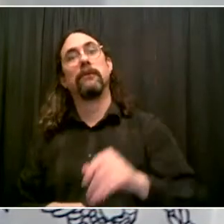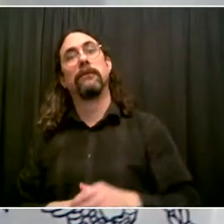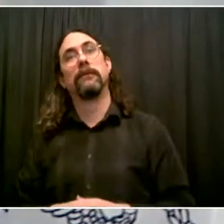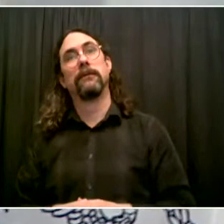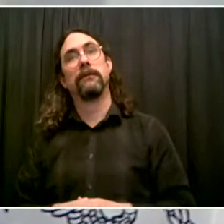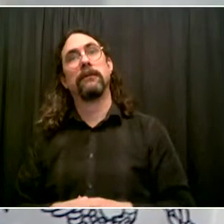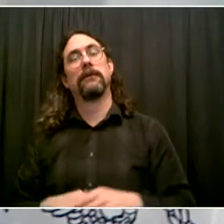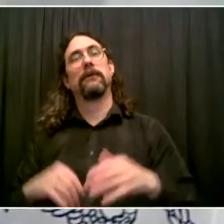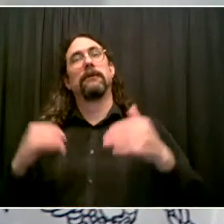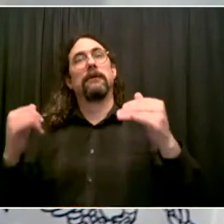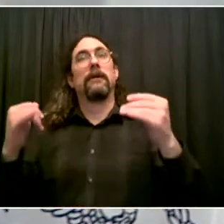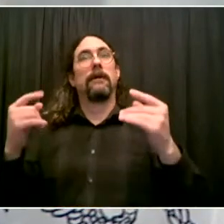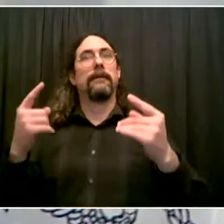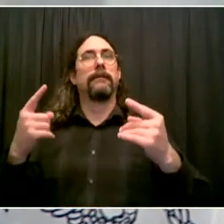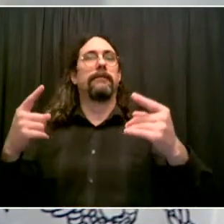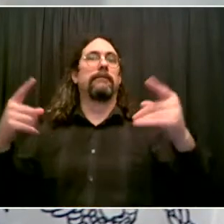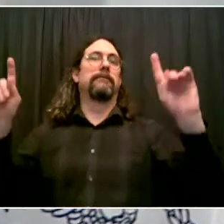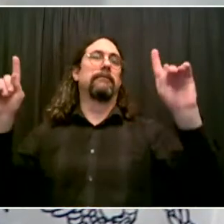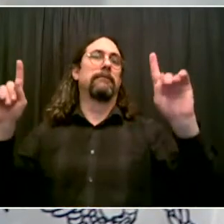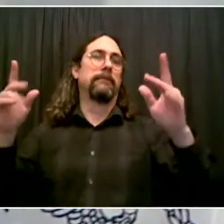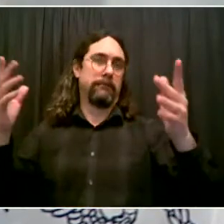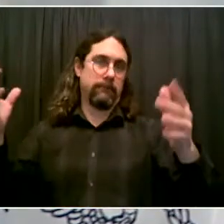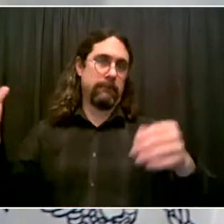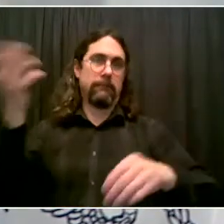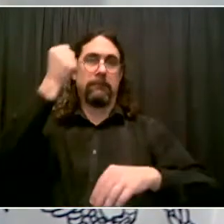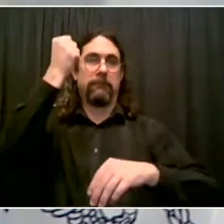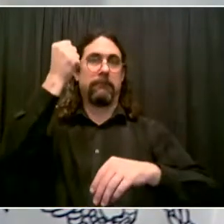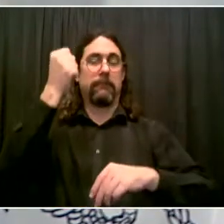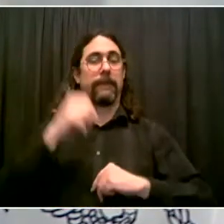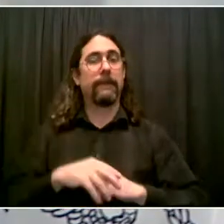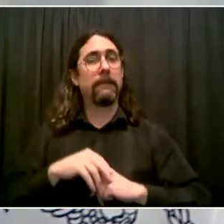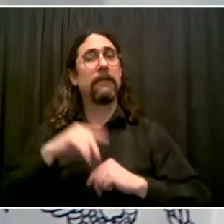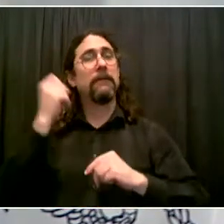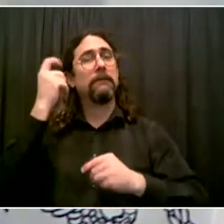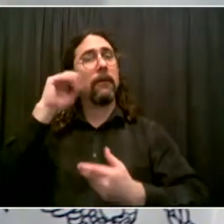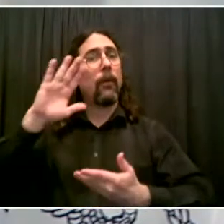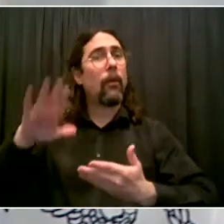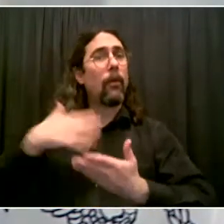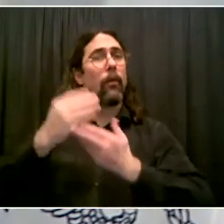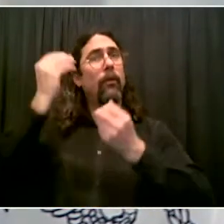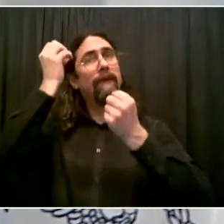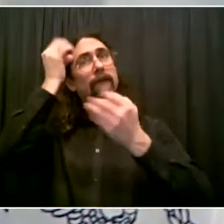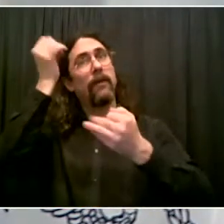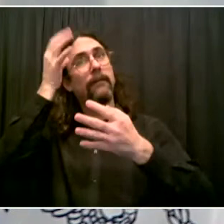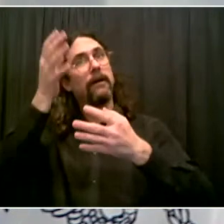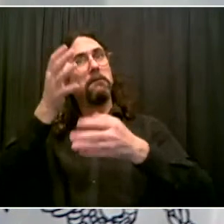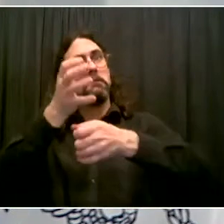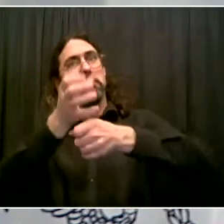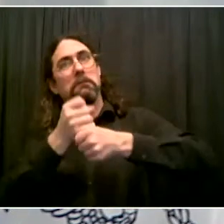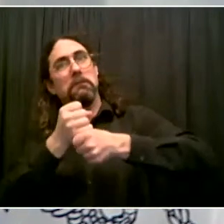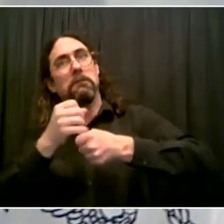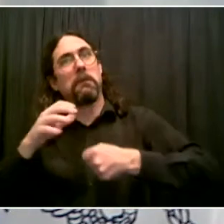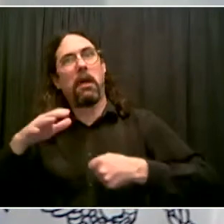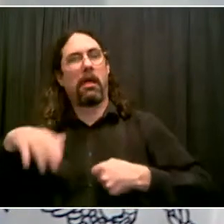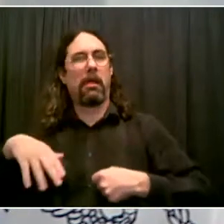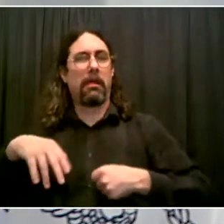MATERIALILID.ZE SO THE FACT THAT THE LEGISLATURE E IS NOW ACTING ON THIS. WE DON'T HAVE